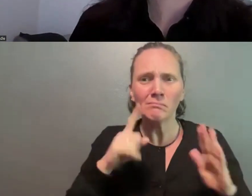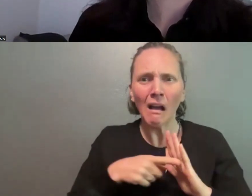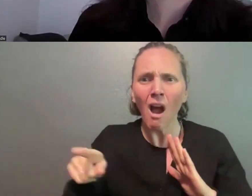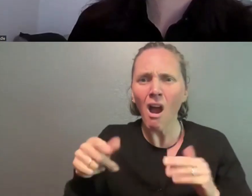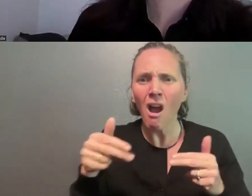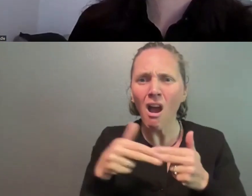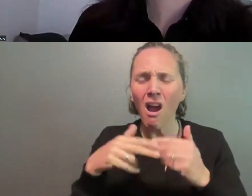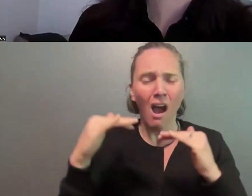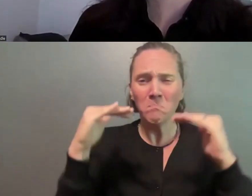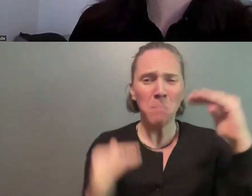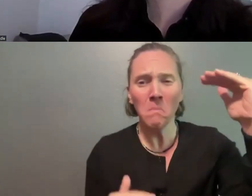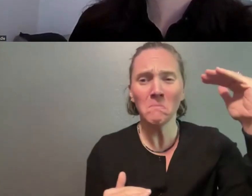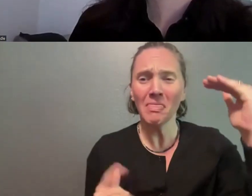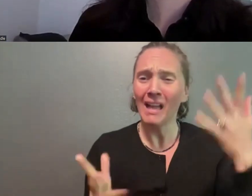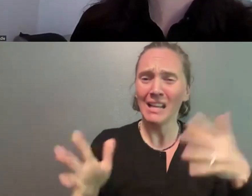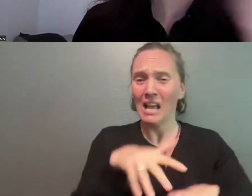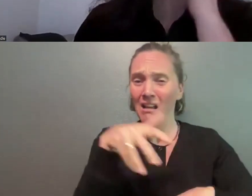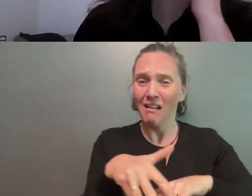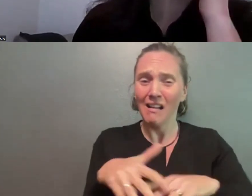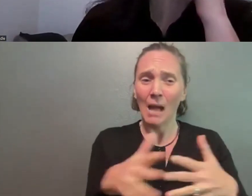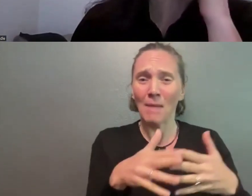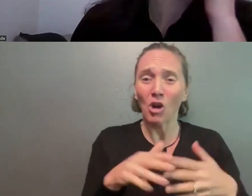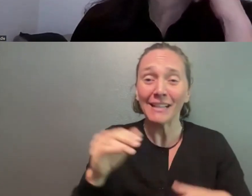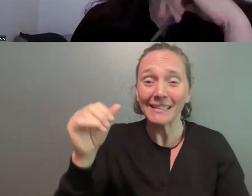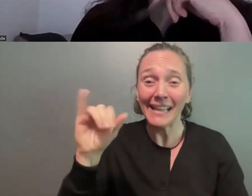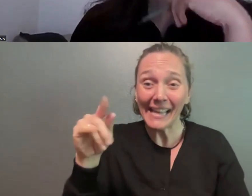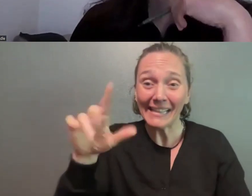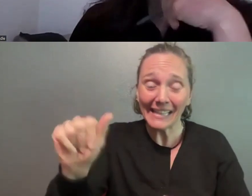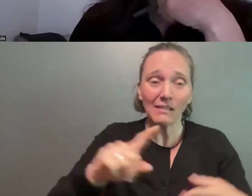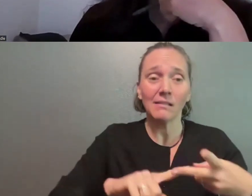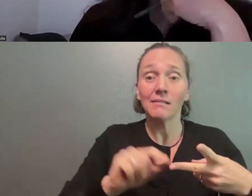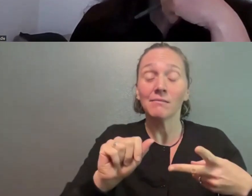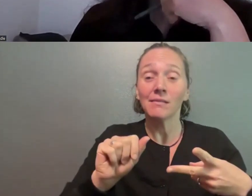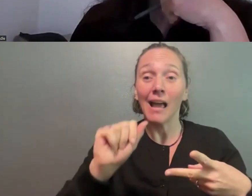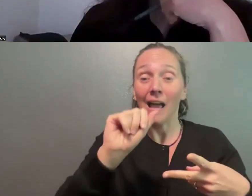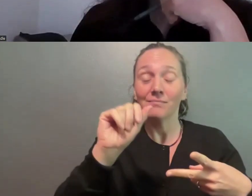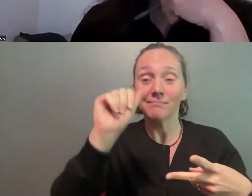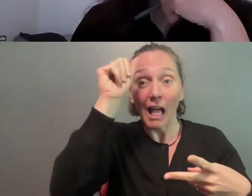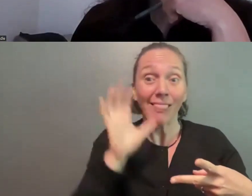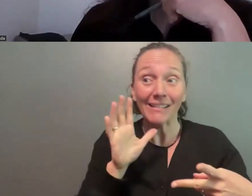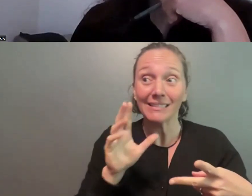American Indian and Alaska Native. I am also a PhD student at the information School at the UW, where